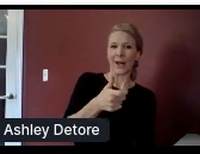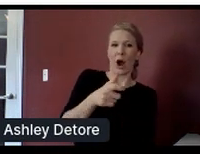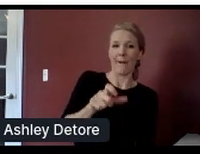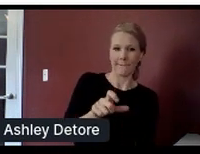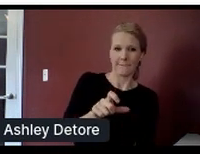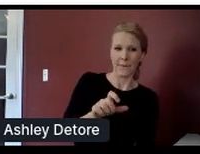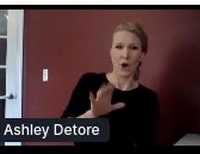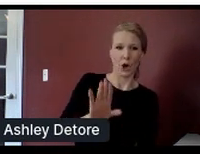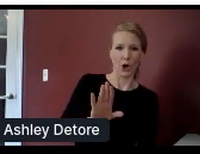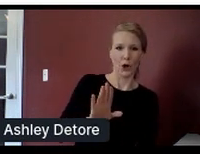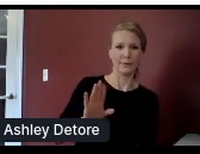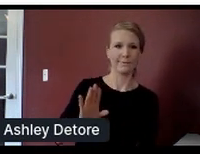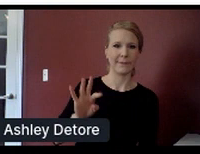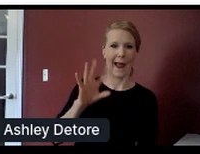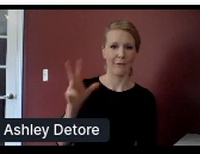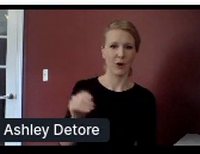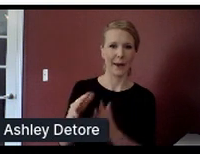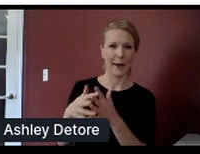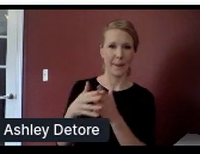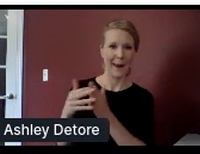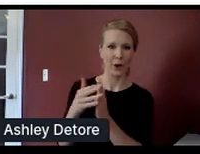vernacular and that's she's turning off